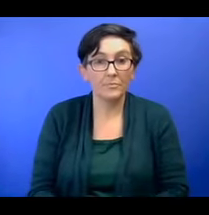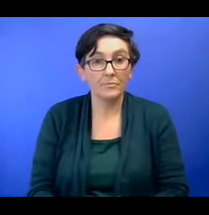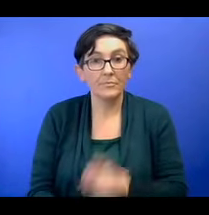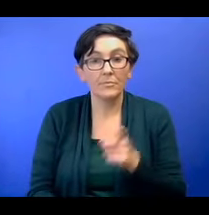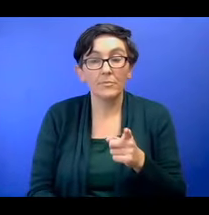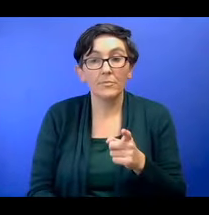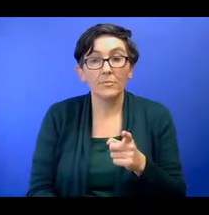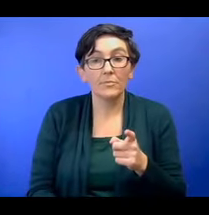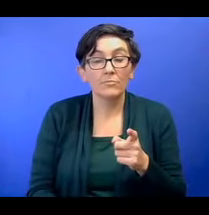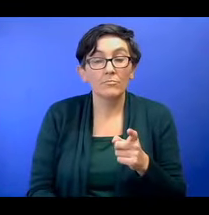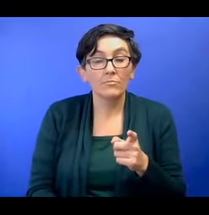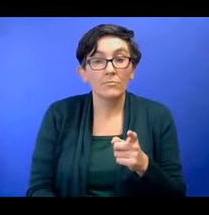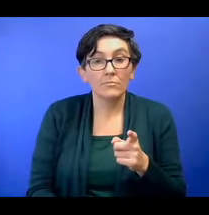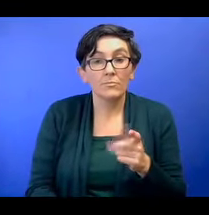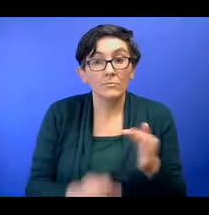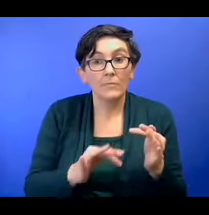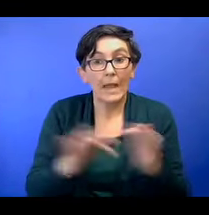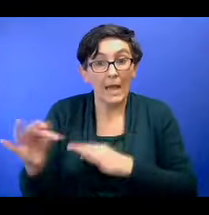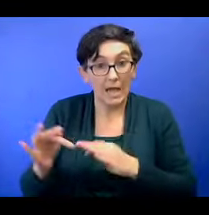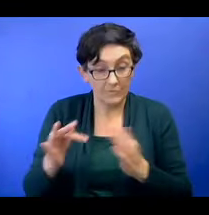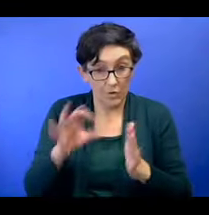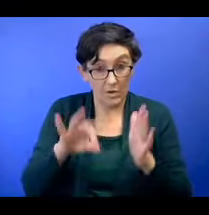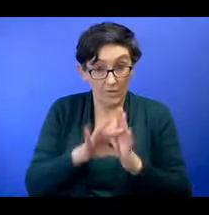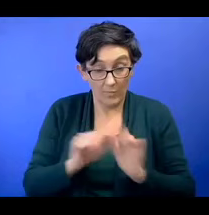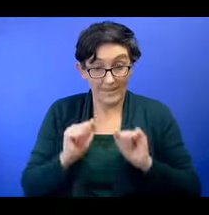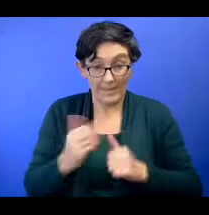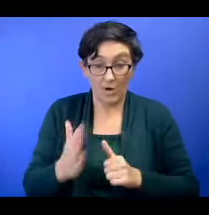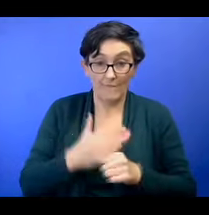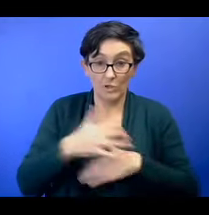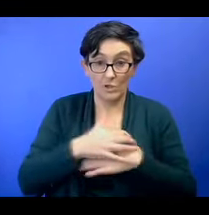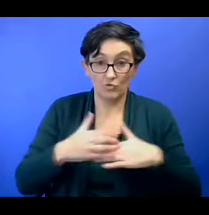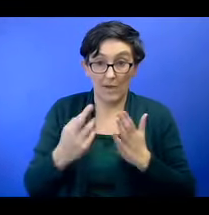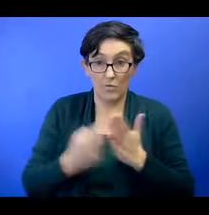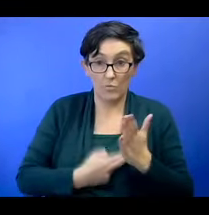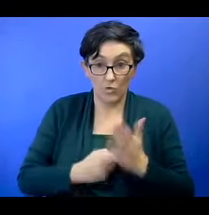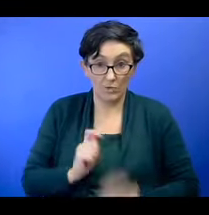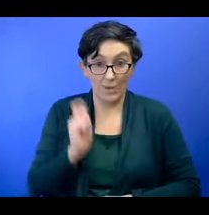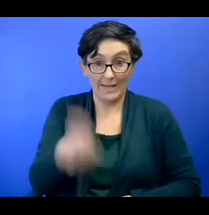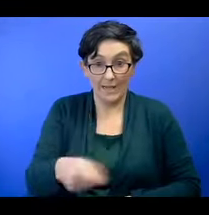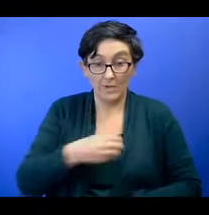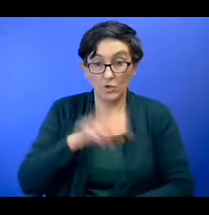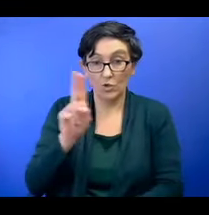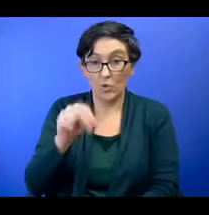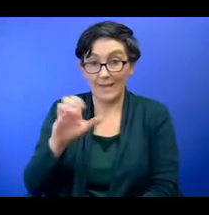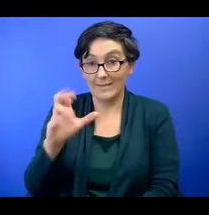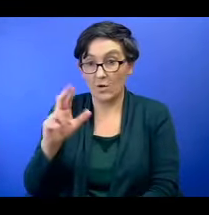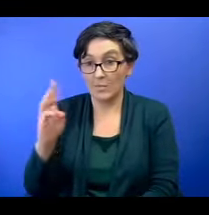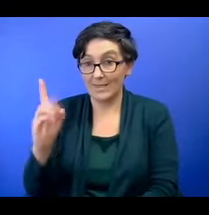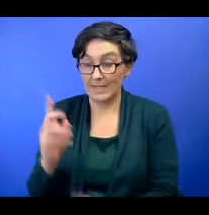Following the State's submission of their first draft report to the UNCRPD Rights Committee,